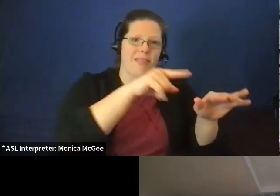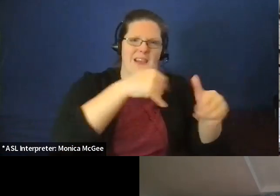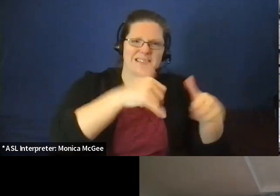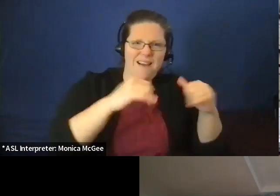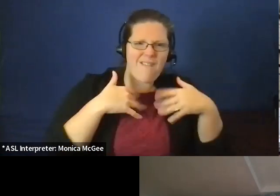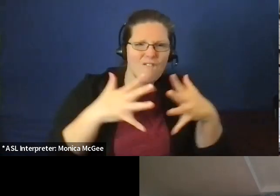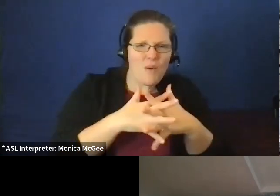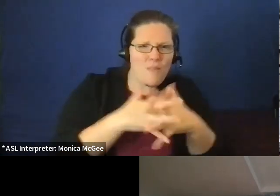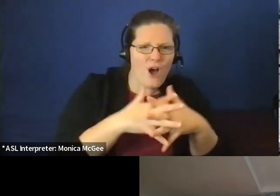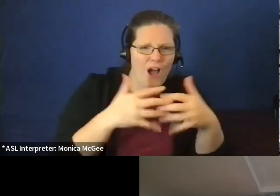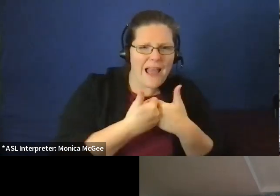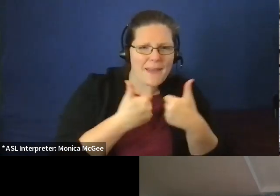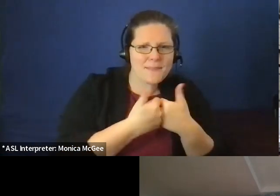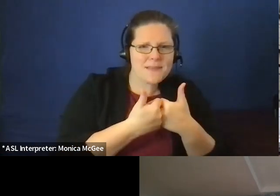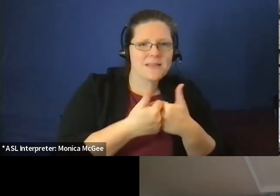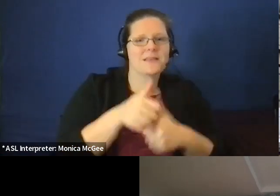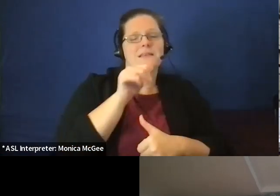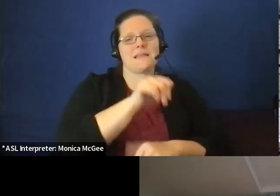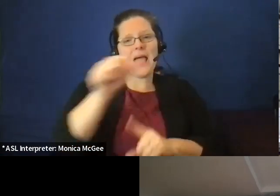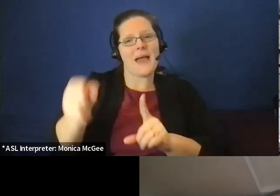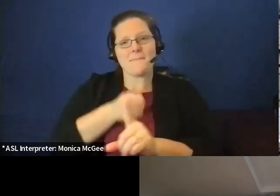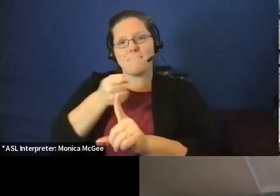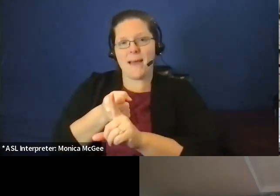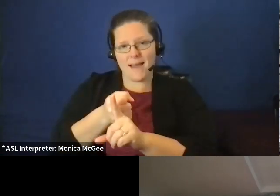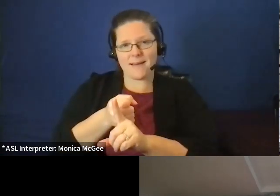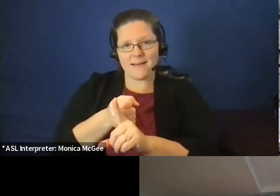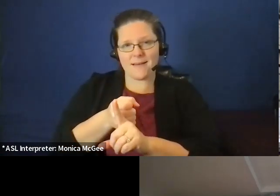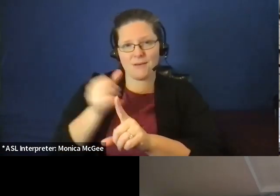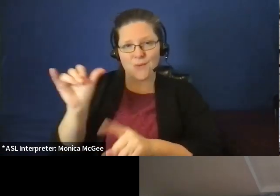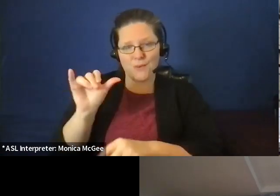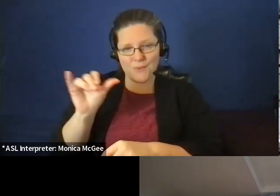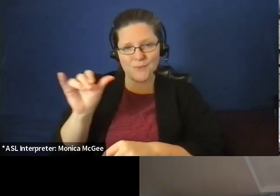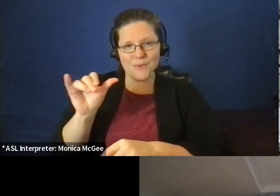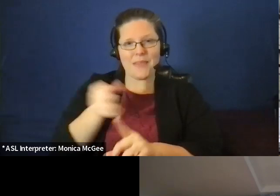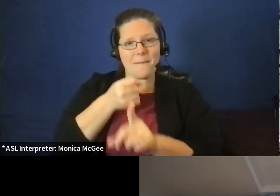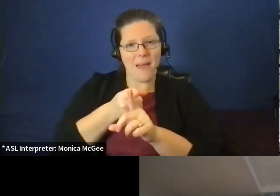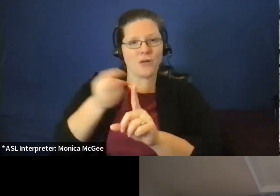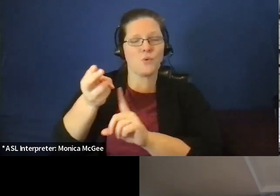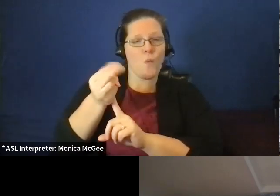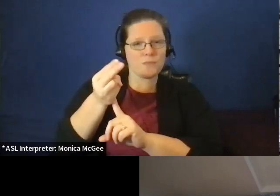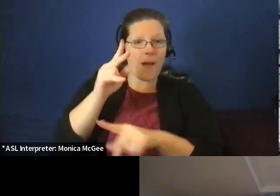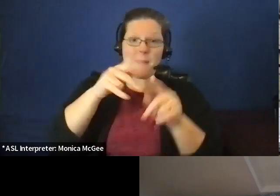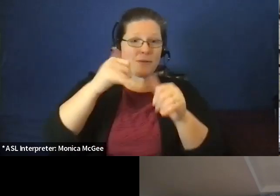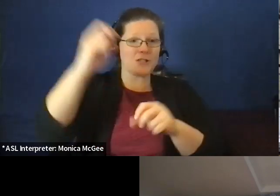have to deal with the cities and towns that aren't impacted still hosting